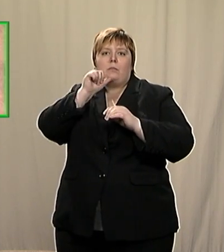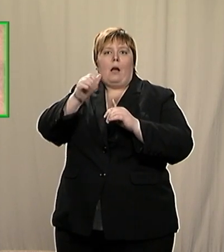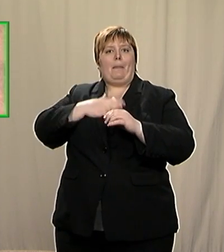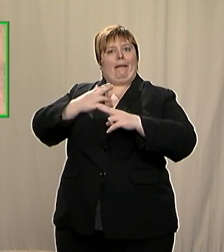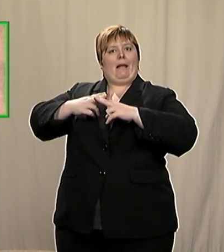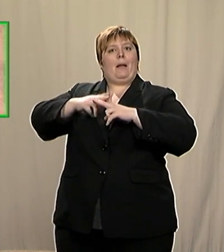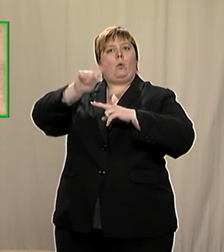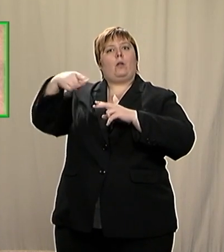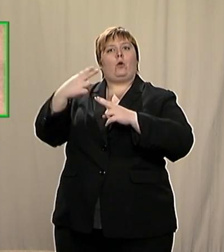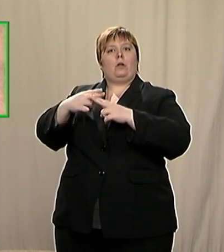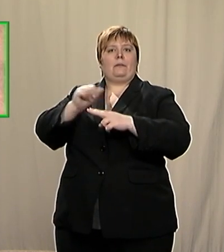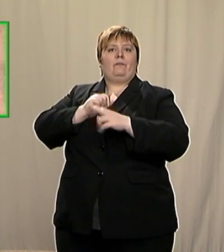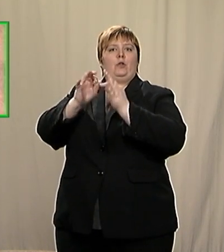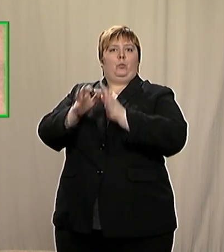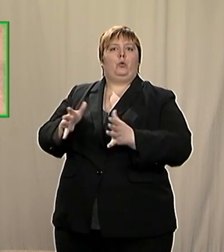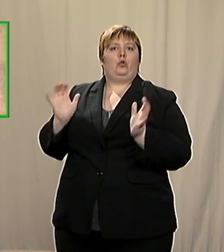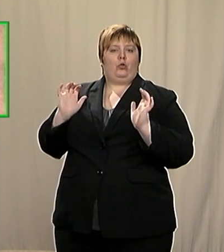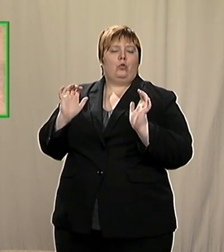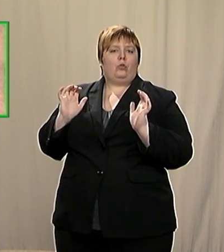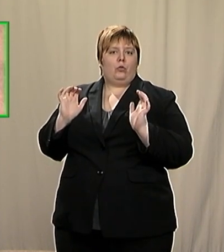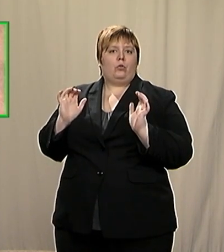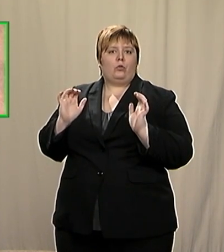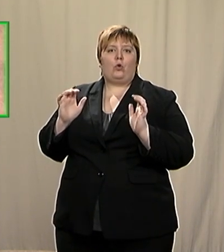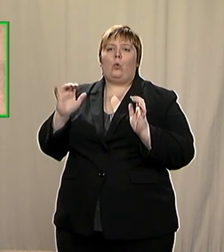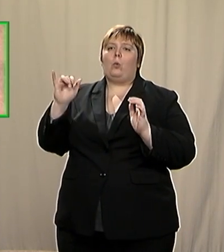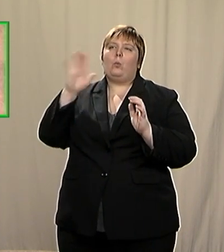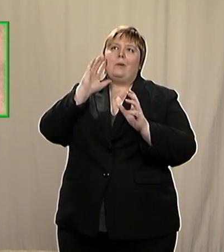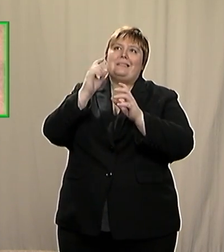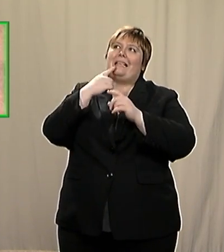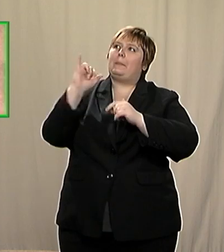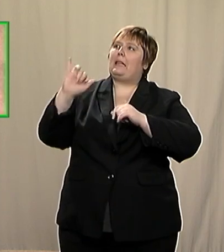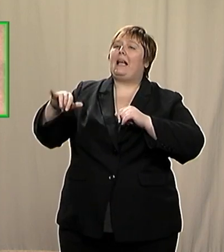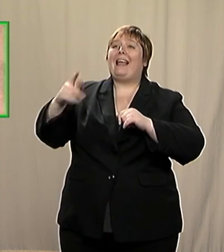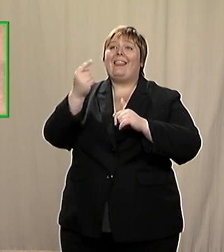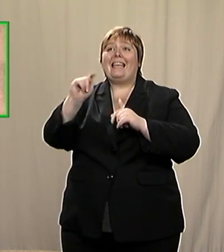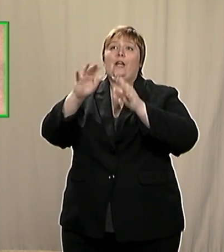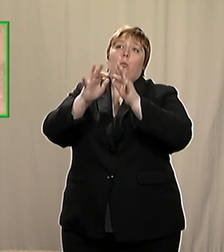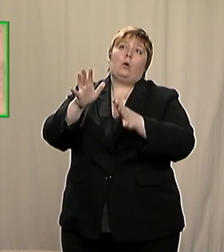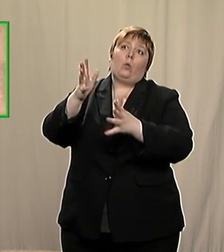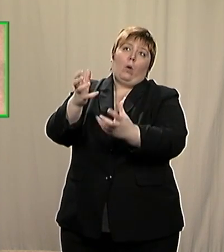but merely saying "interpreter." The interpreter would like a glass of water,